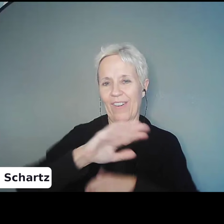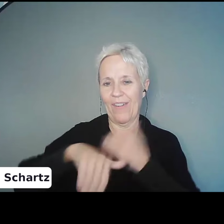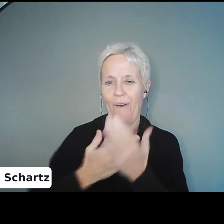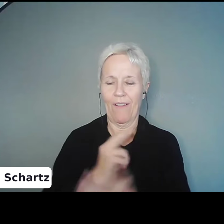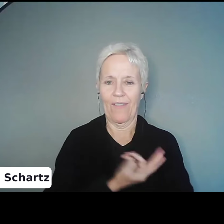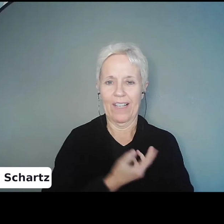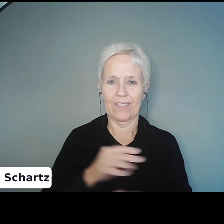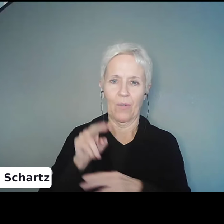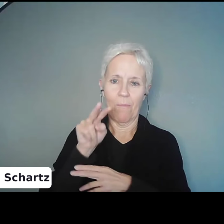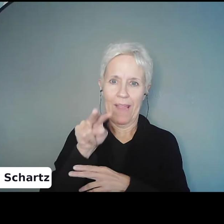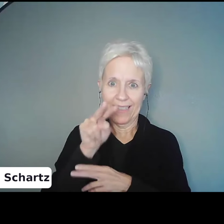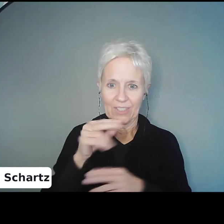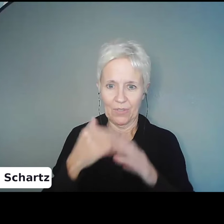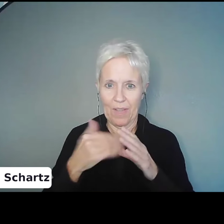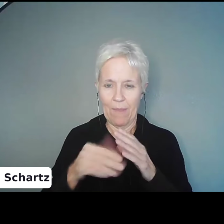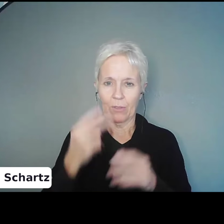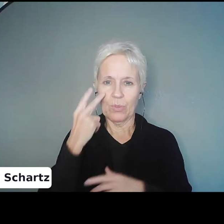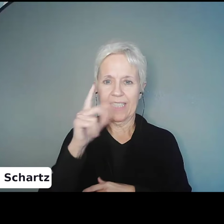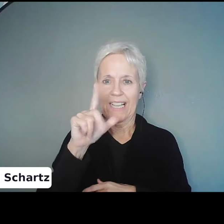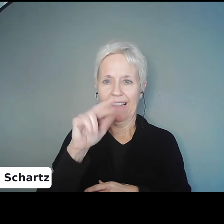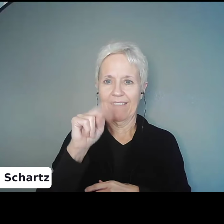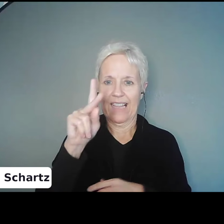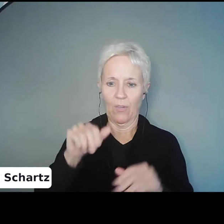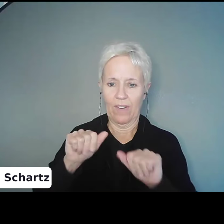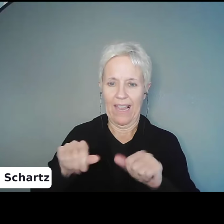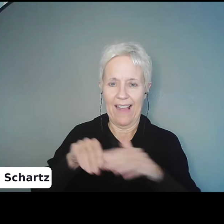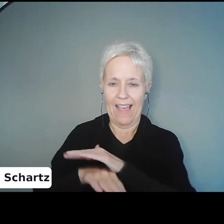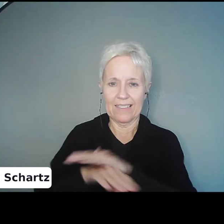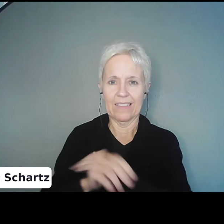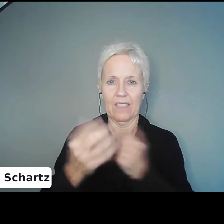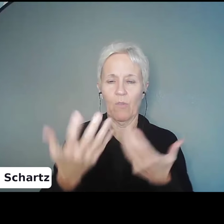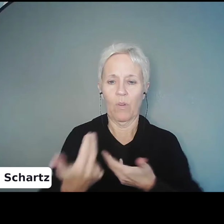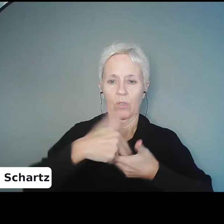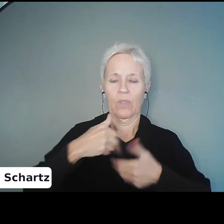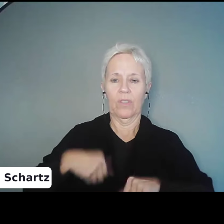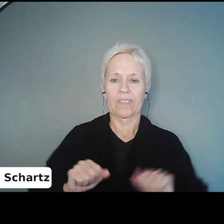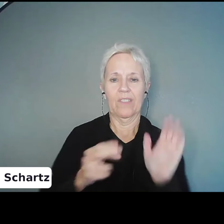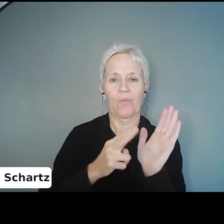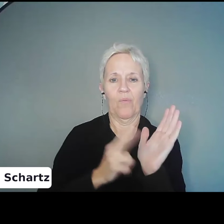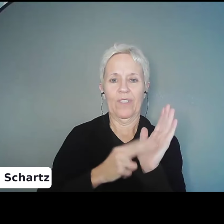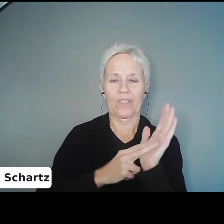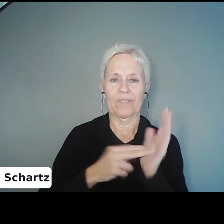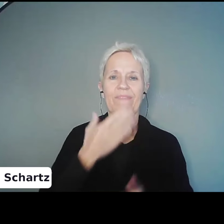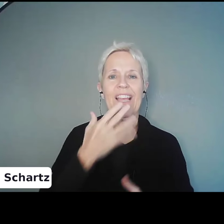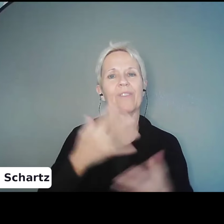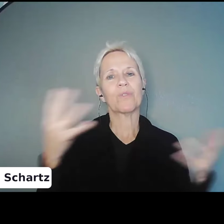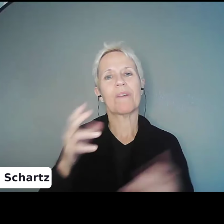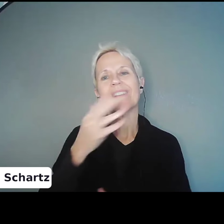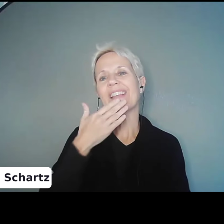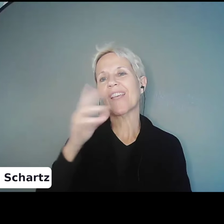I know she will be doing that again. So watch your emails next week for that link. If anyone wants to join, you can still register.